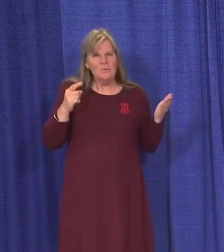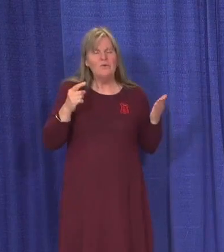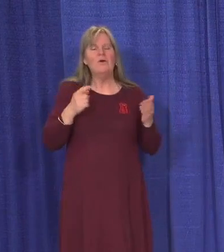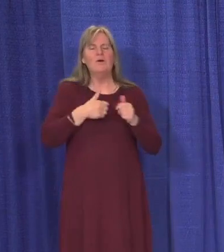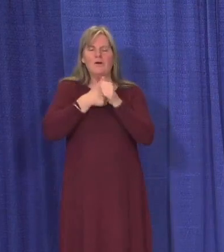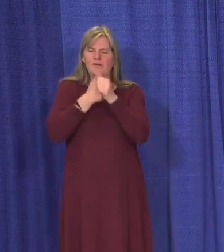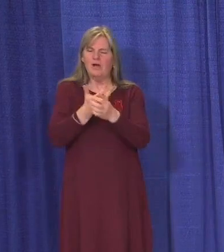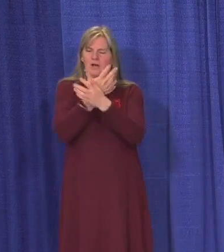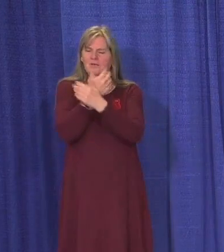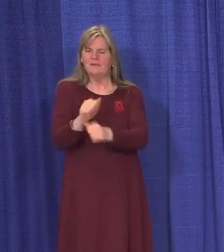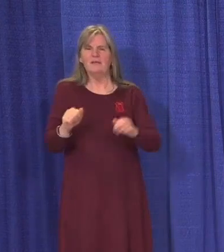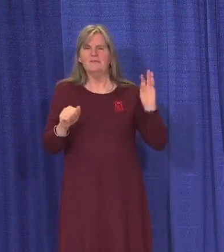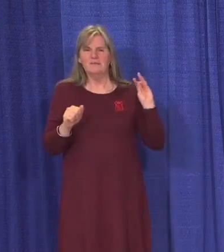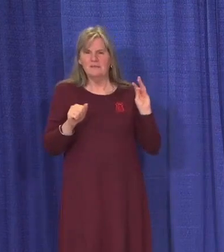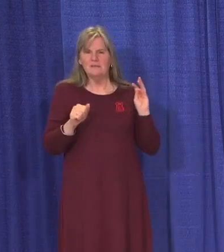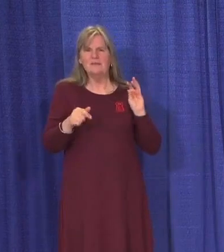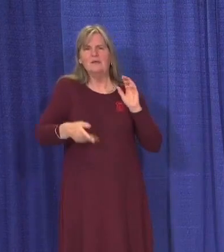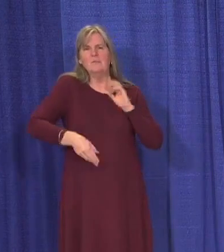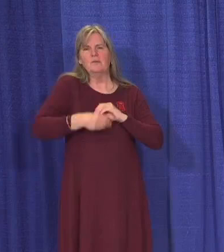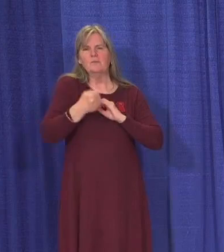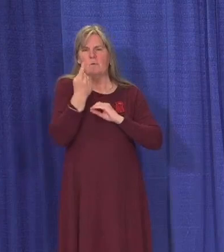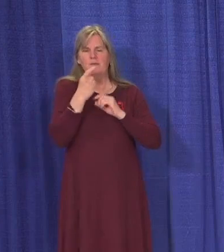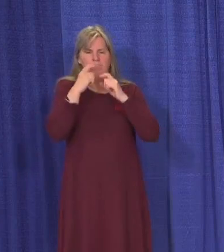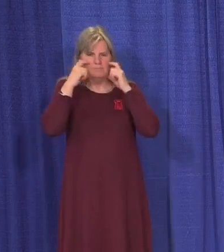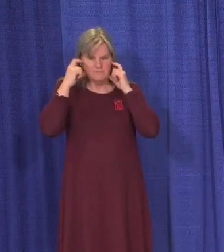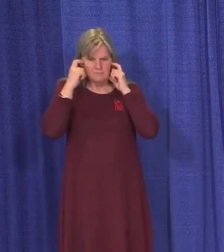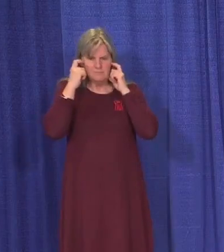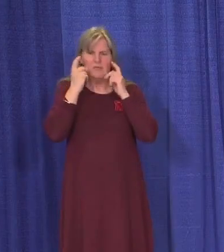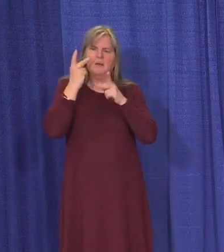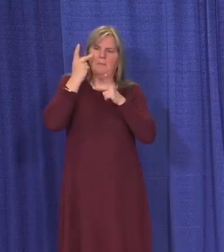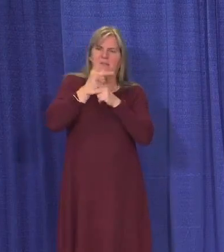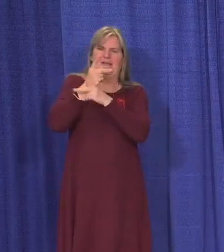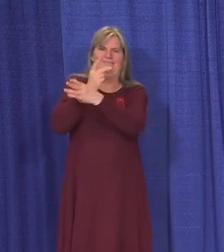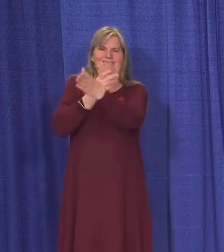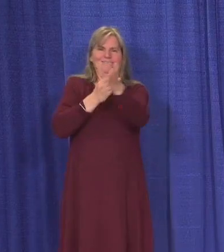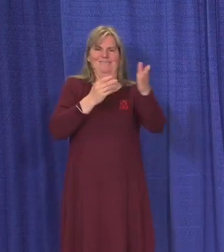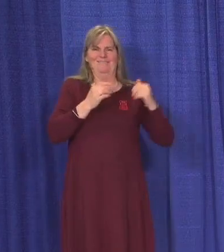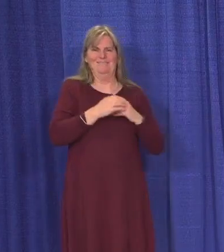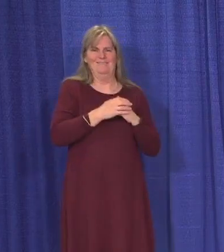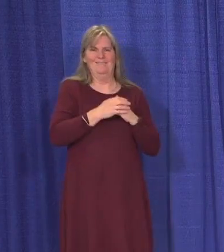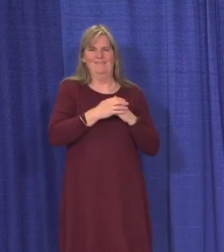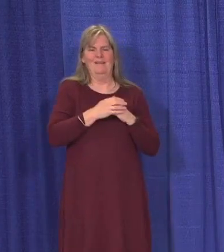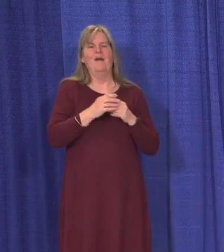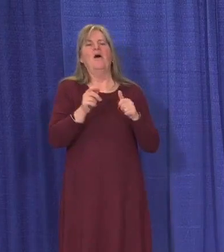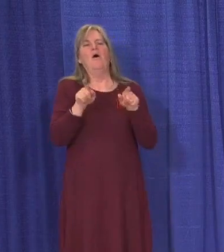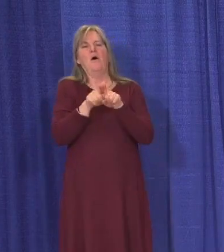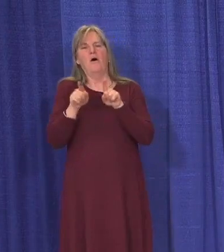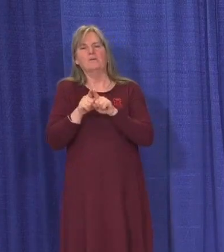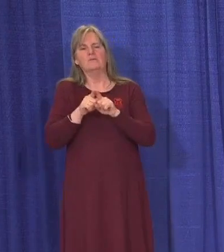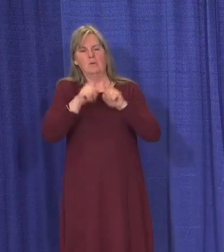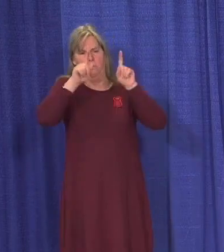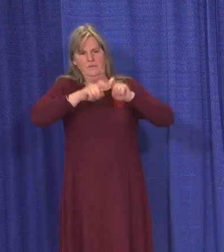one active case. 12 months on we have had no community spread.